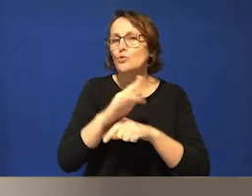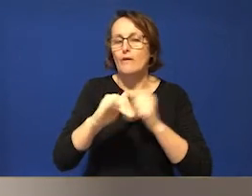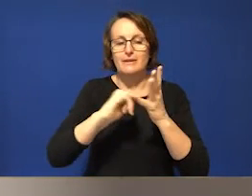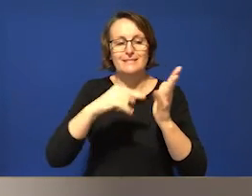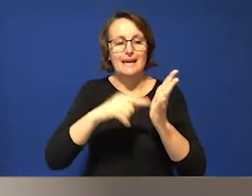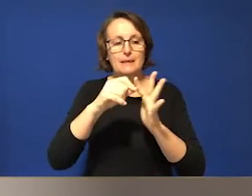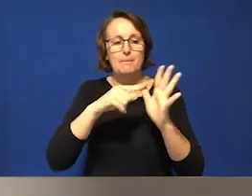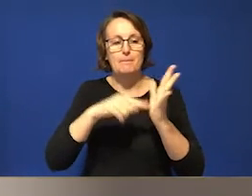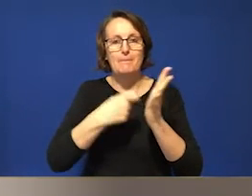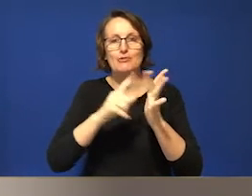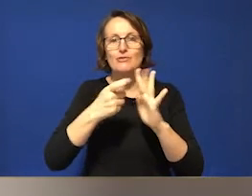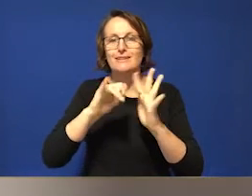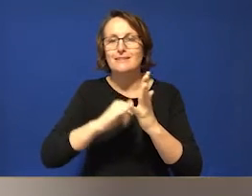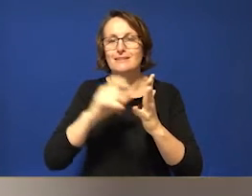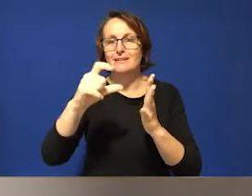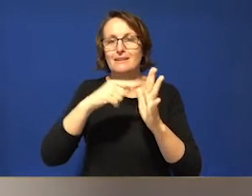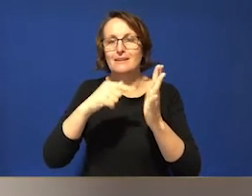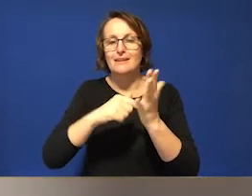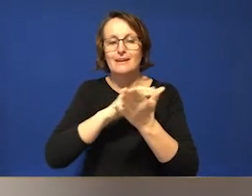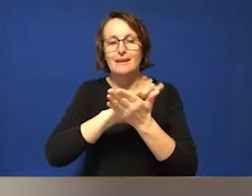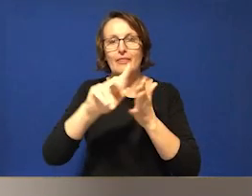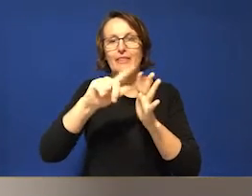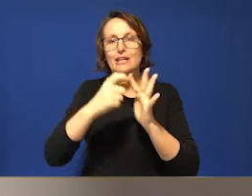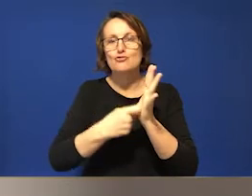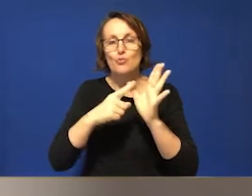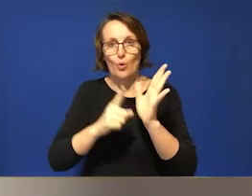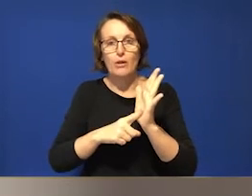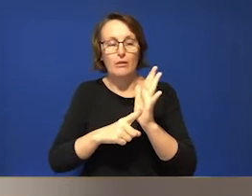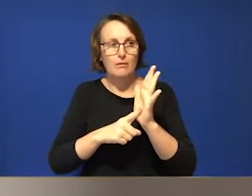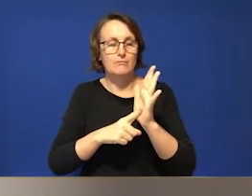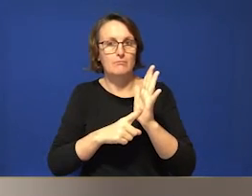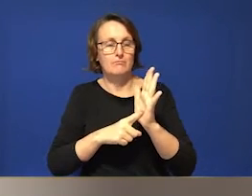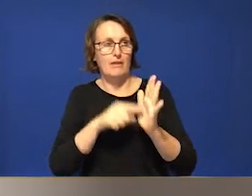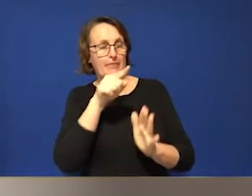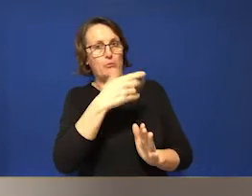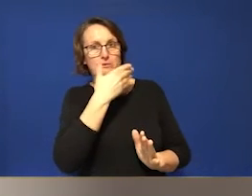and probably because of the fact that it's surrounded in the garden, there's, I mean, for those of you